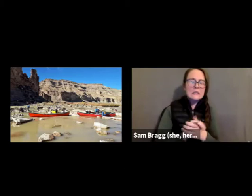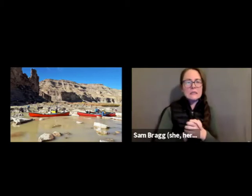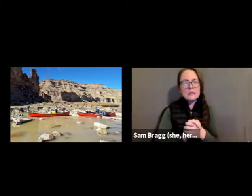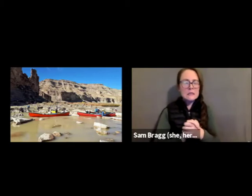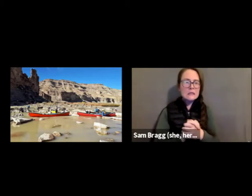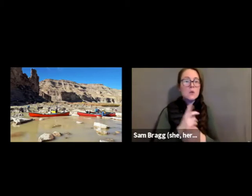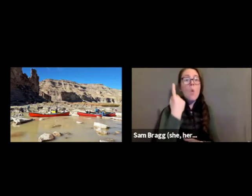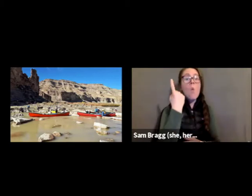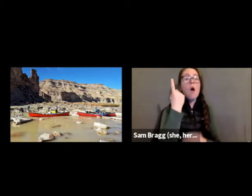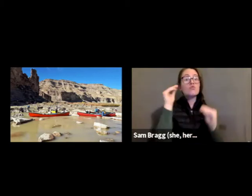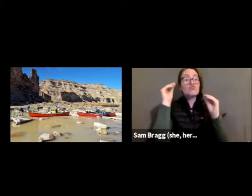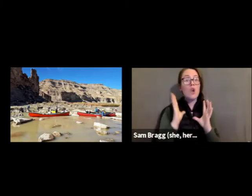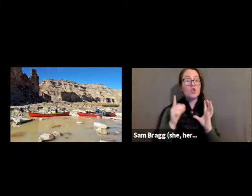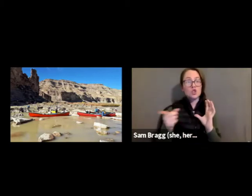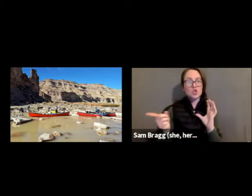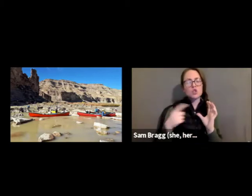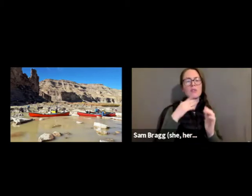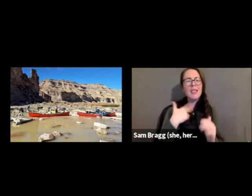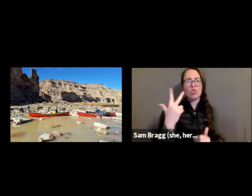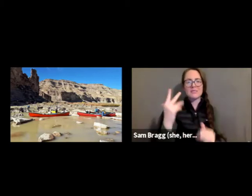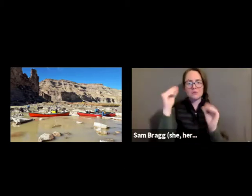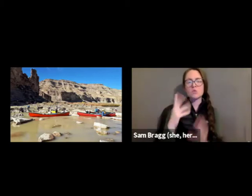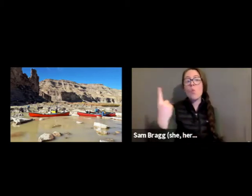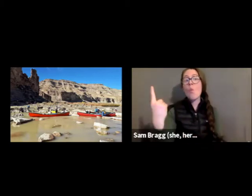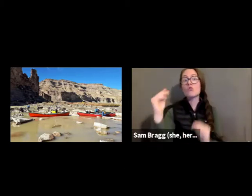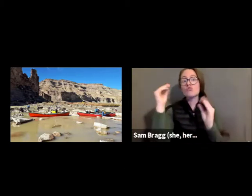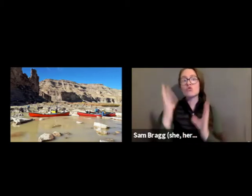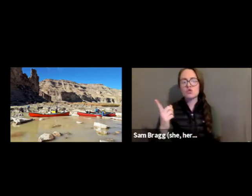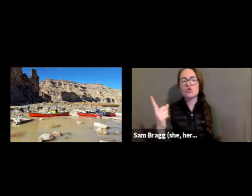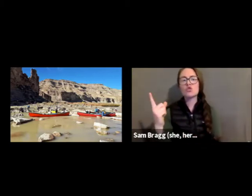seemed very nervous about participating in this. While in this way one of the instructors after I